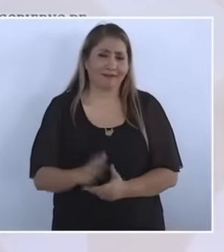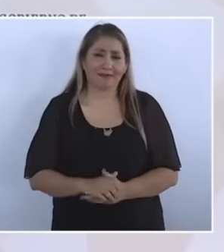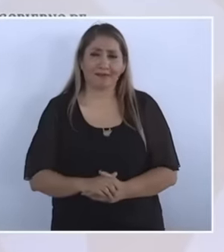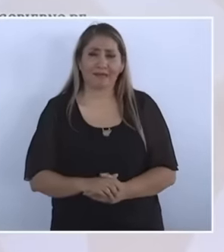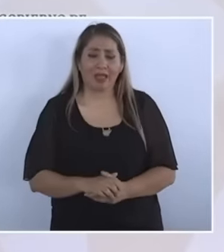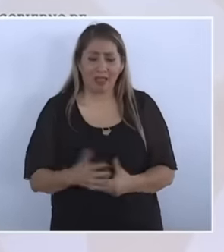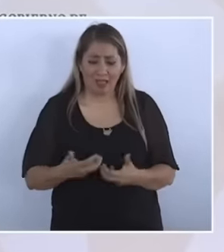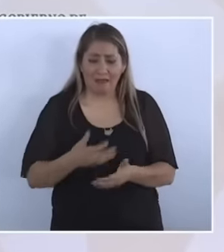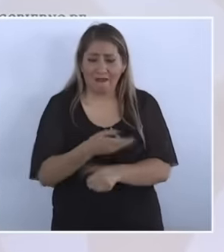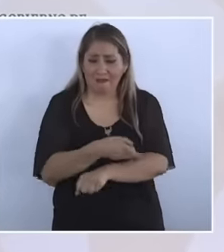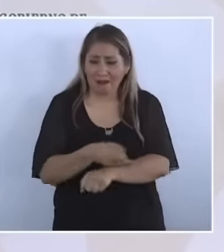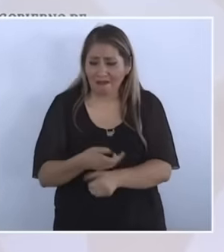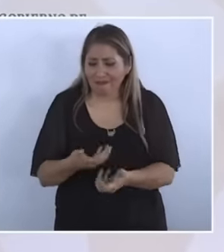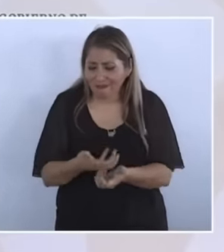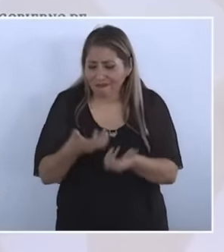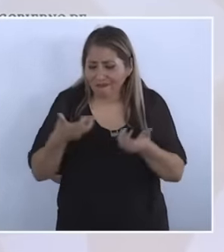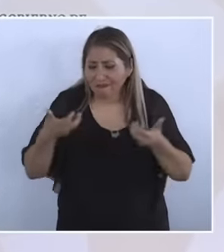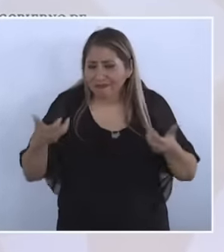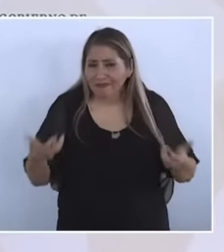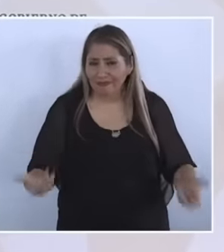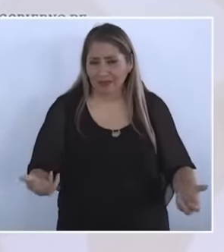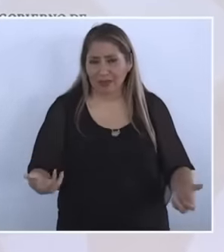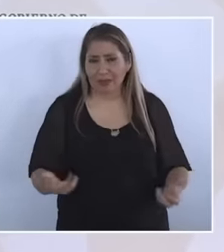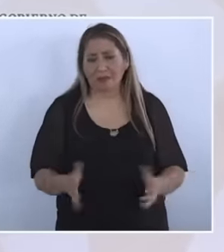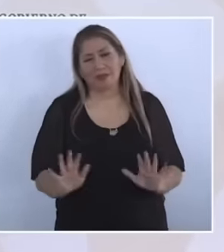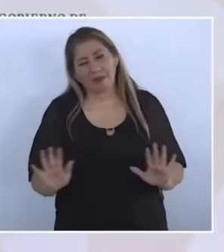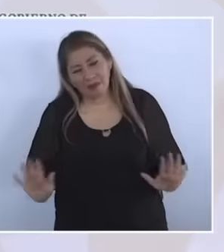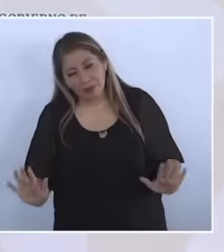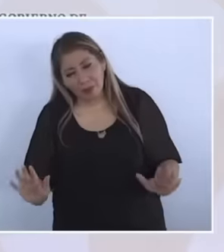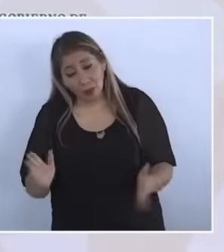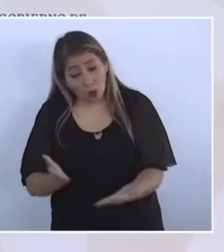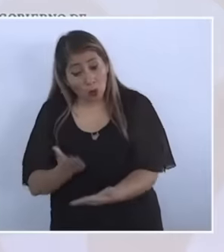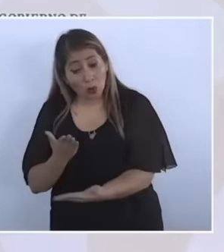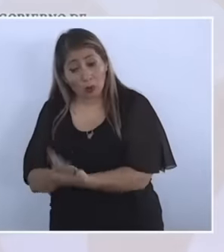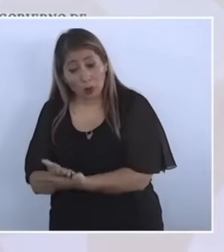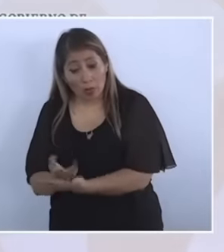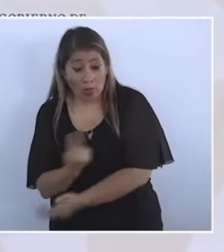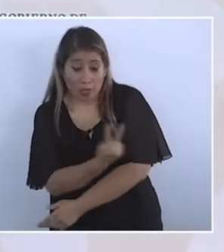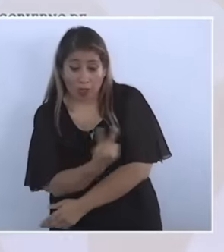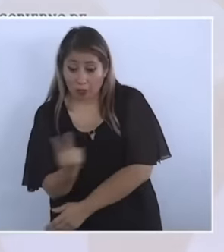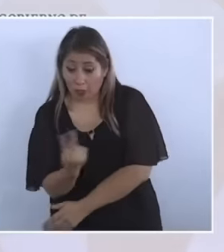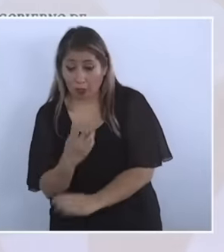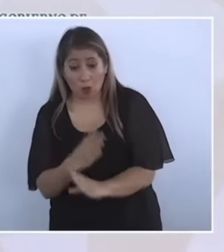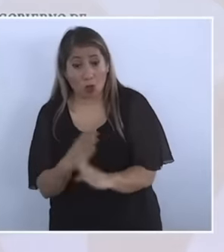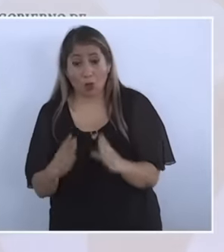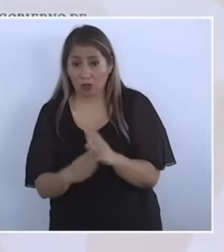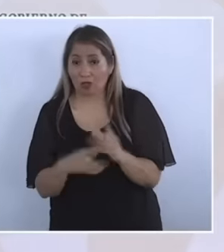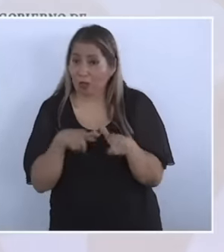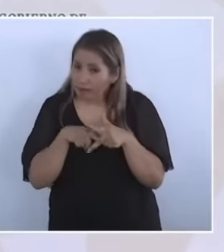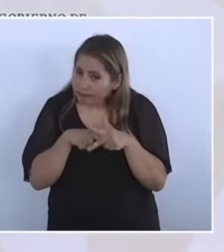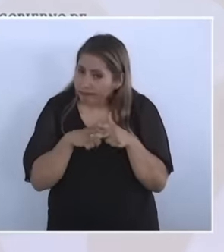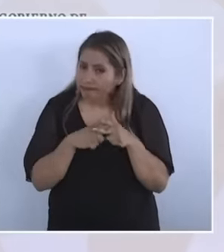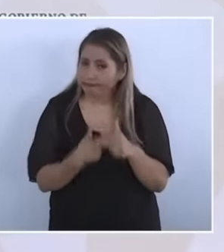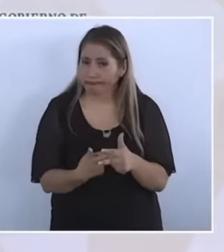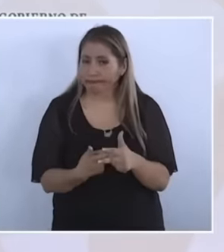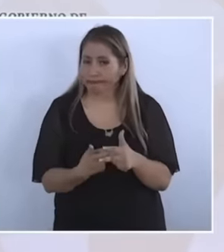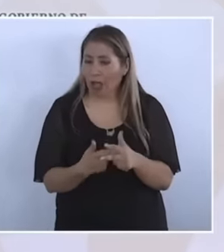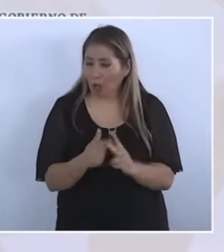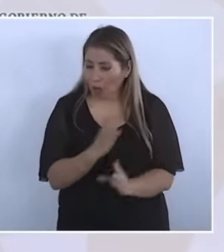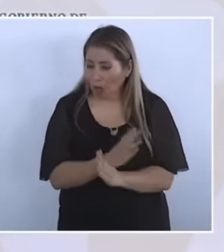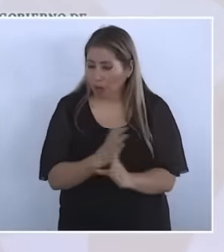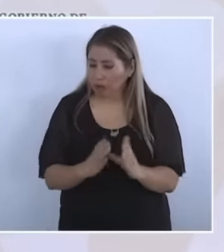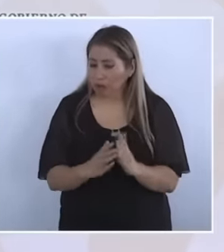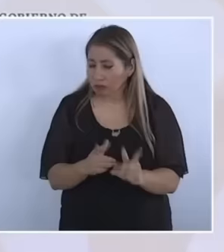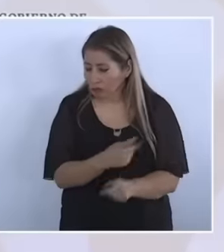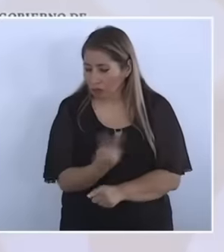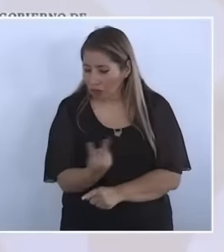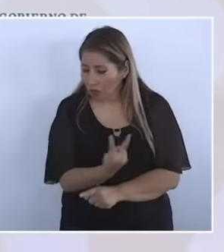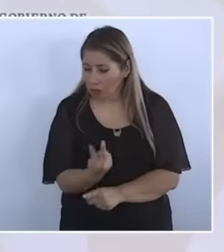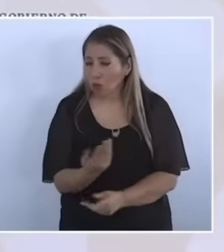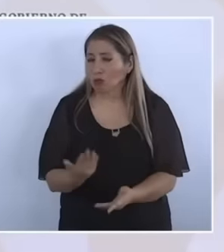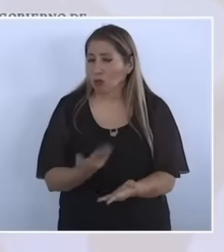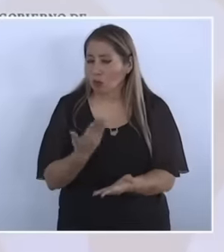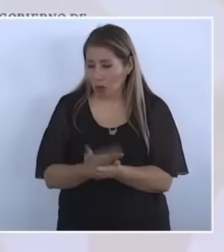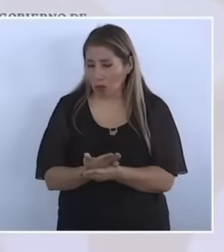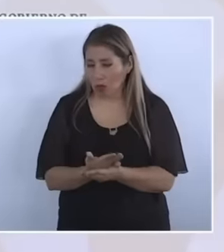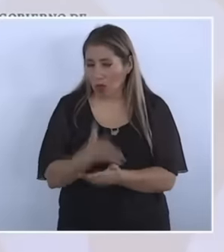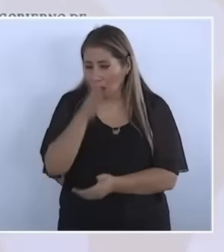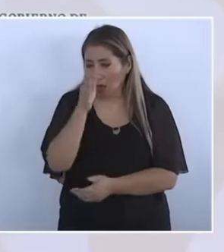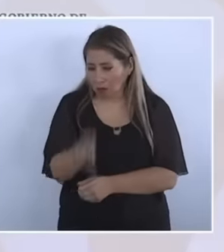I asked them, Well, we're going to do both things. We're going to do both things." They will be helped,